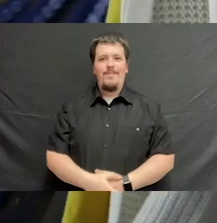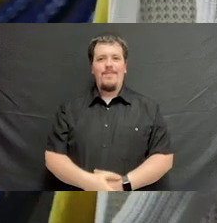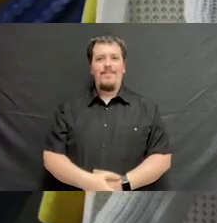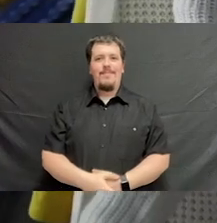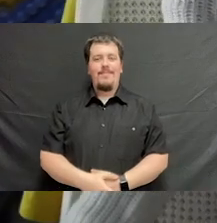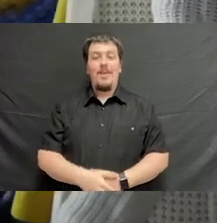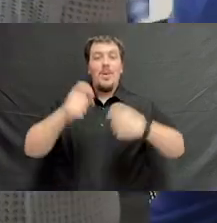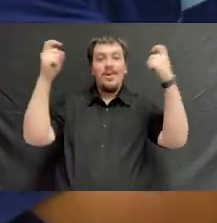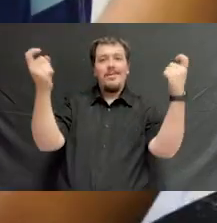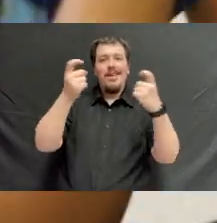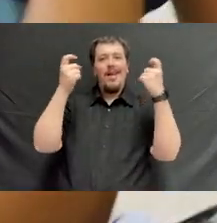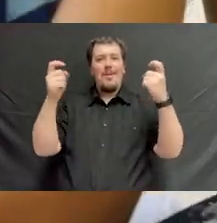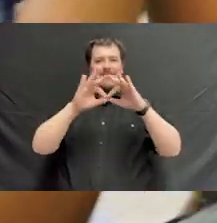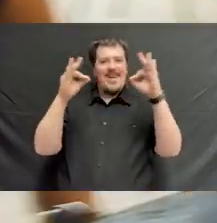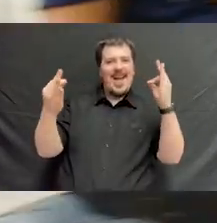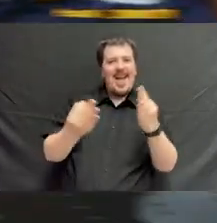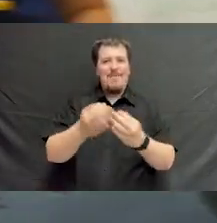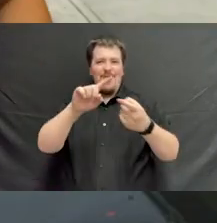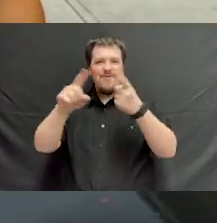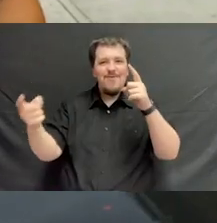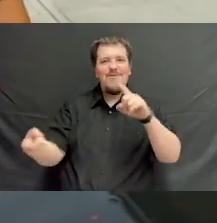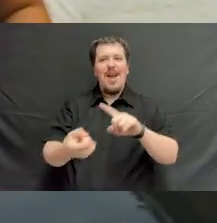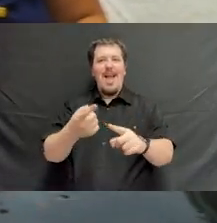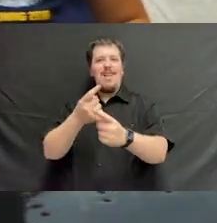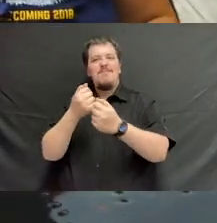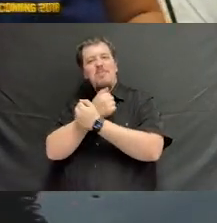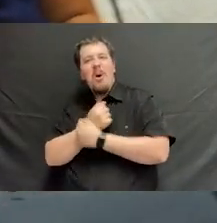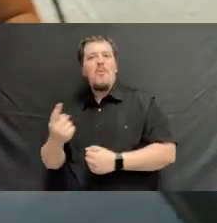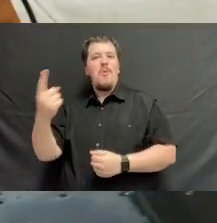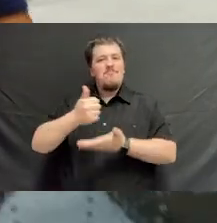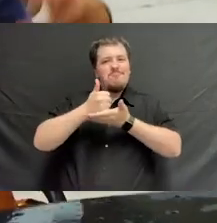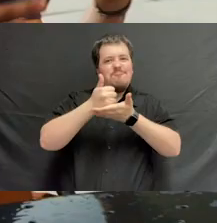We celebrate the family members, friends and loved ones who have helped you make your dreams possible.